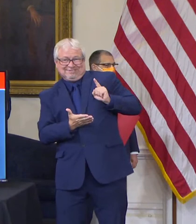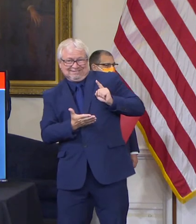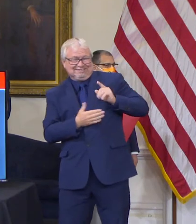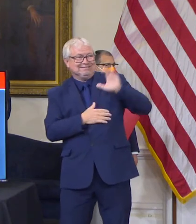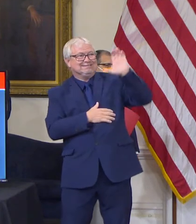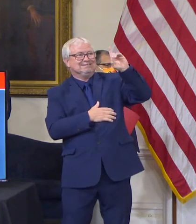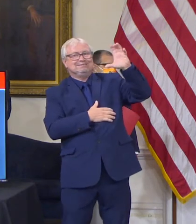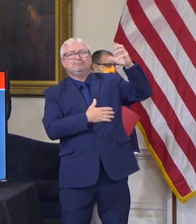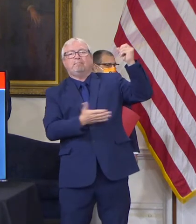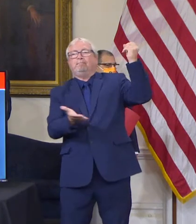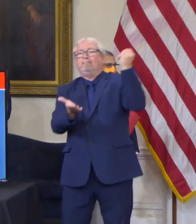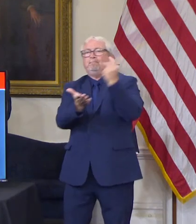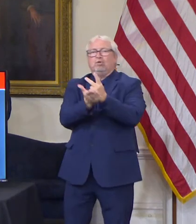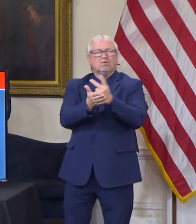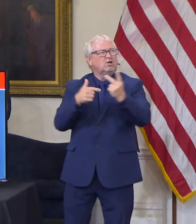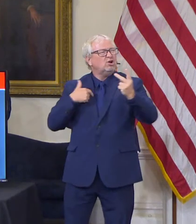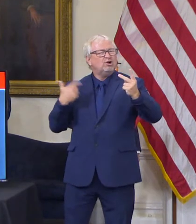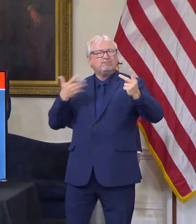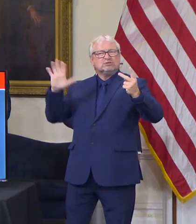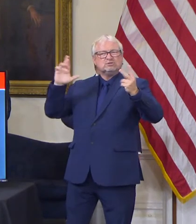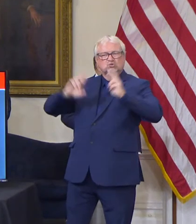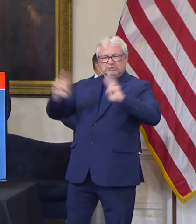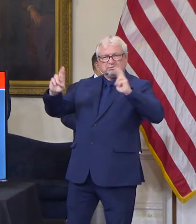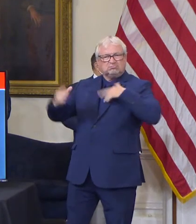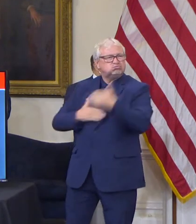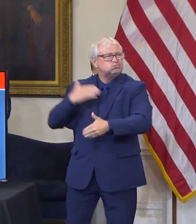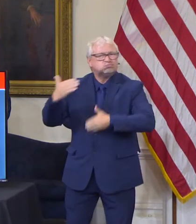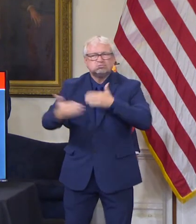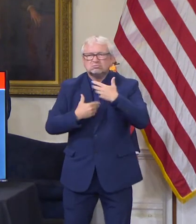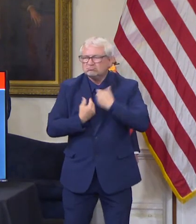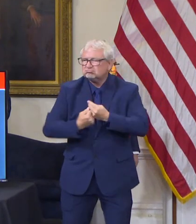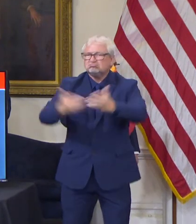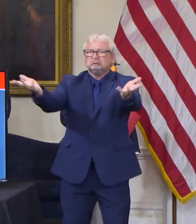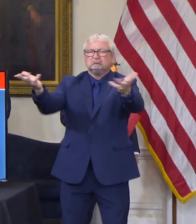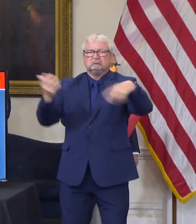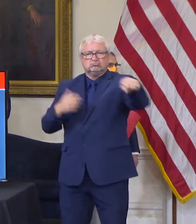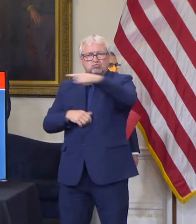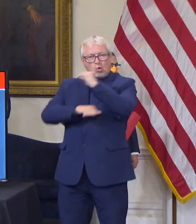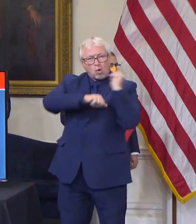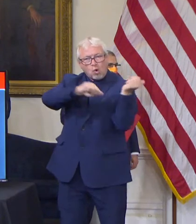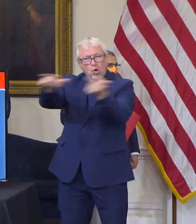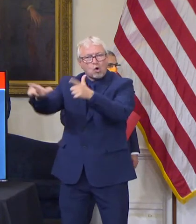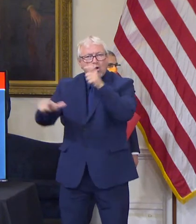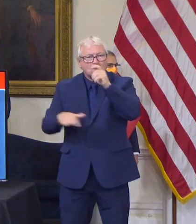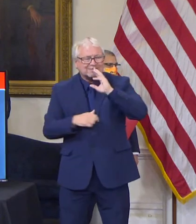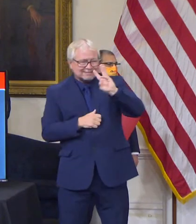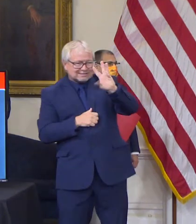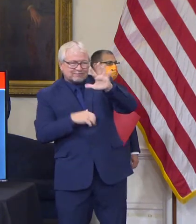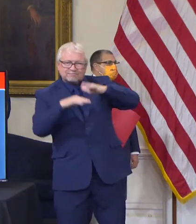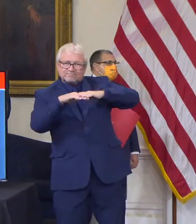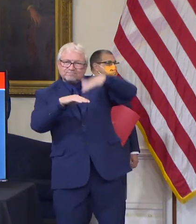CDC approval, Maryland became one of the first states in the to authorize boosters for seniors and high-risk individuals.